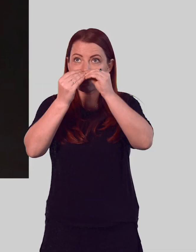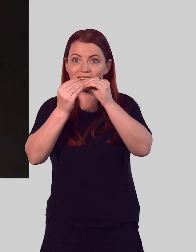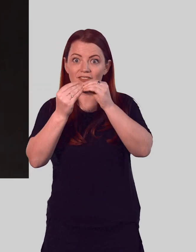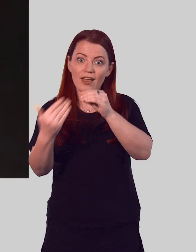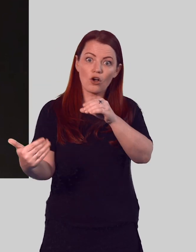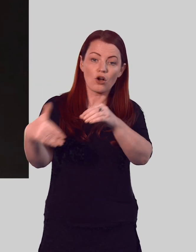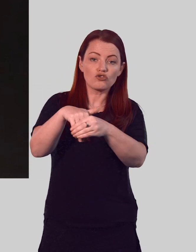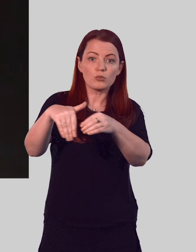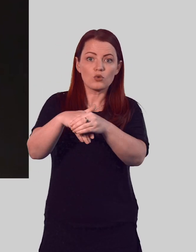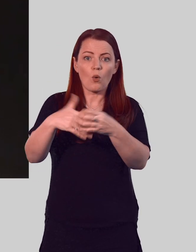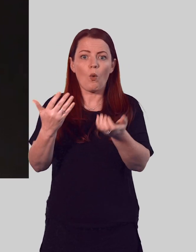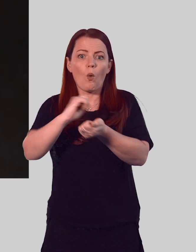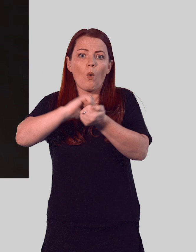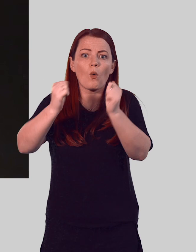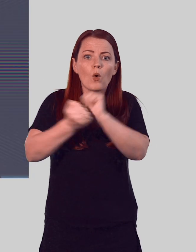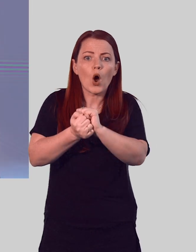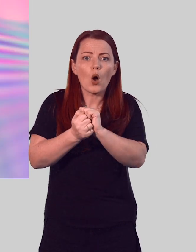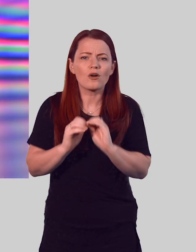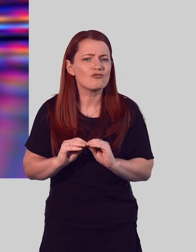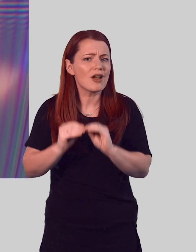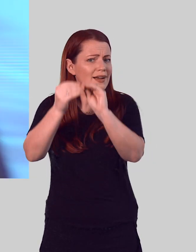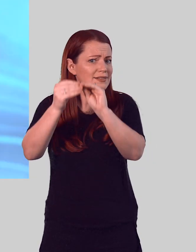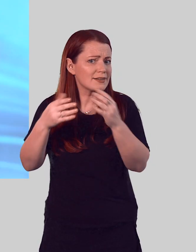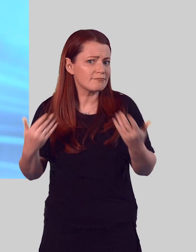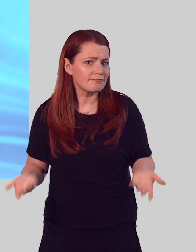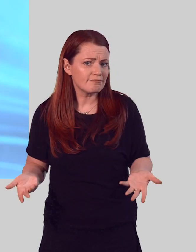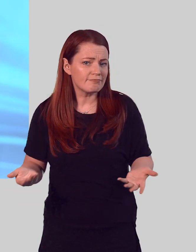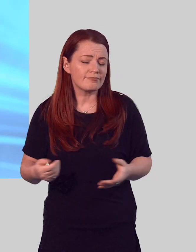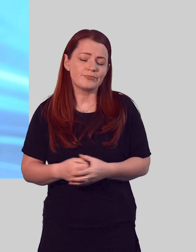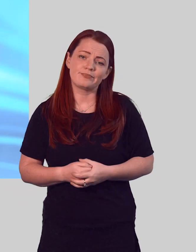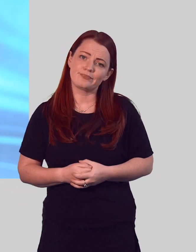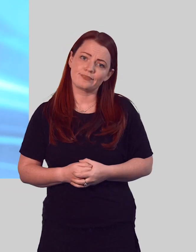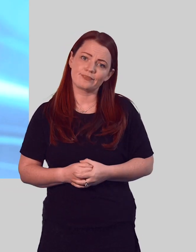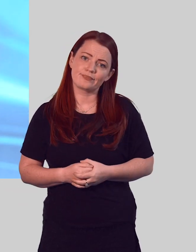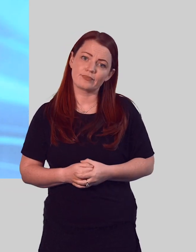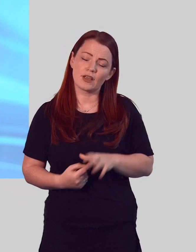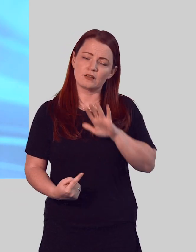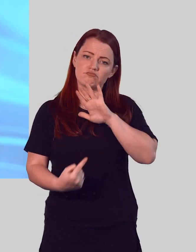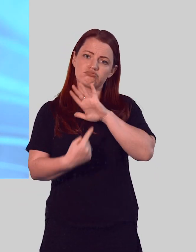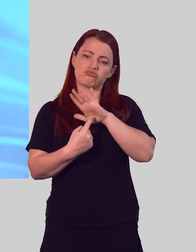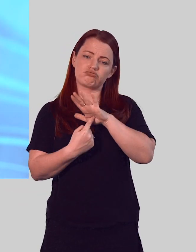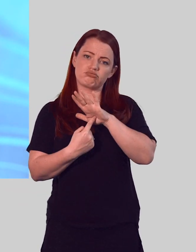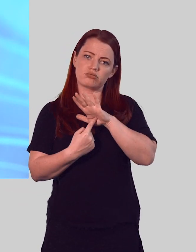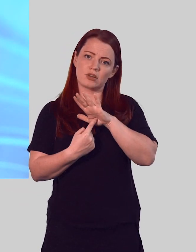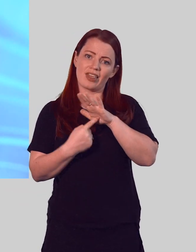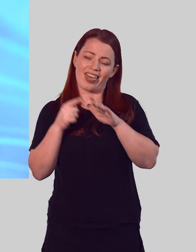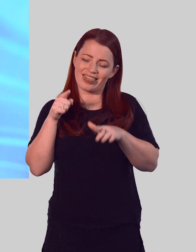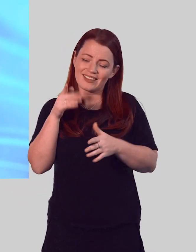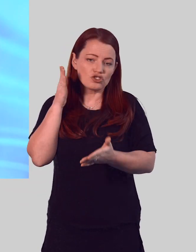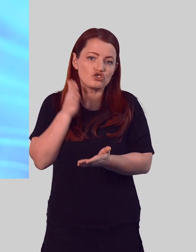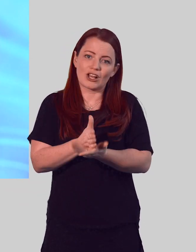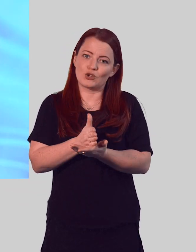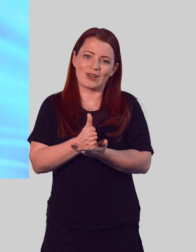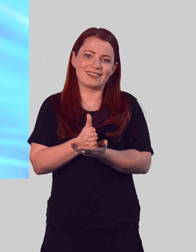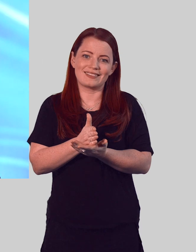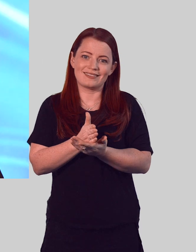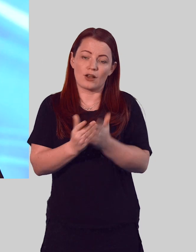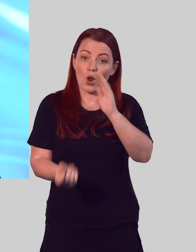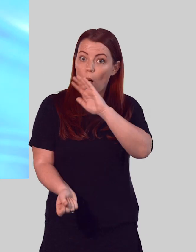co-creating the work? It's important for the audience that this is genuine, for example there is an opportunity to choose which